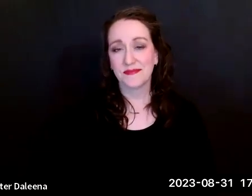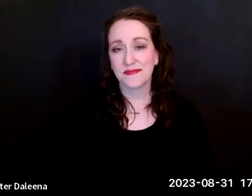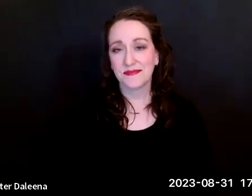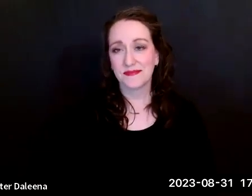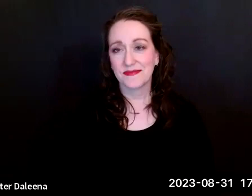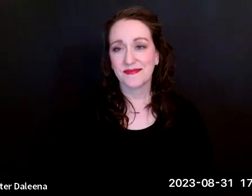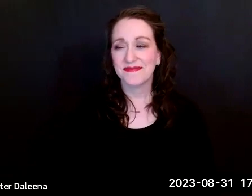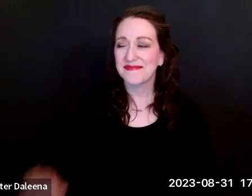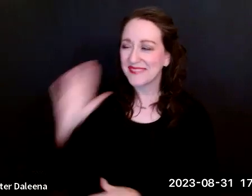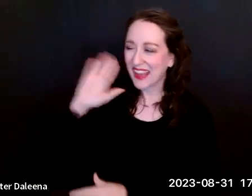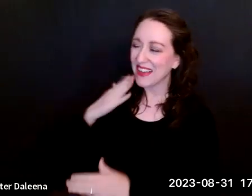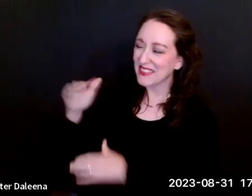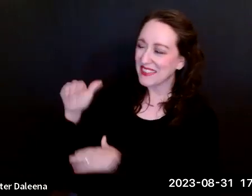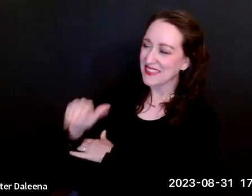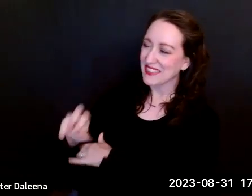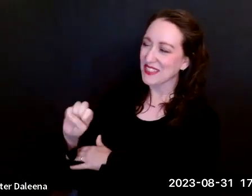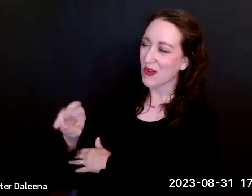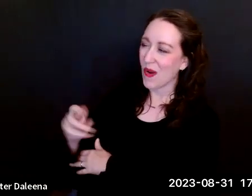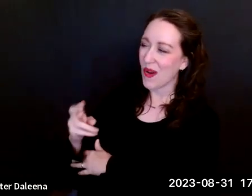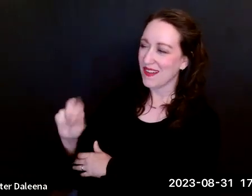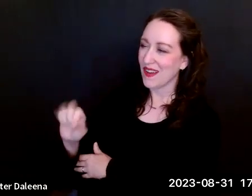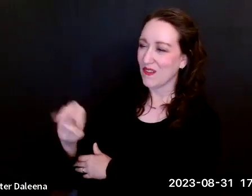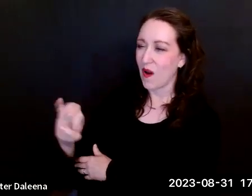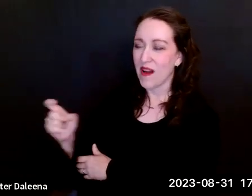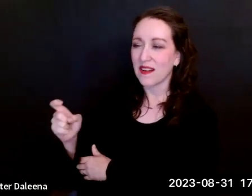good evening I'm Shawna Fox I am the director for the office of Health Professions